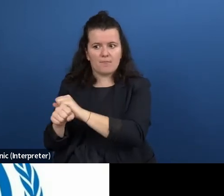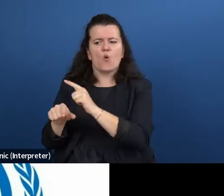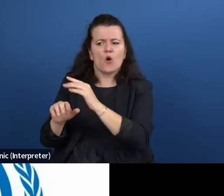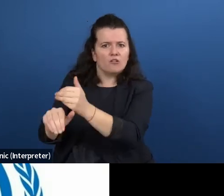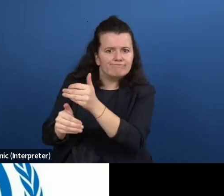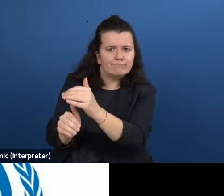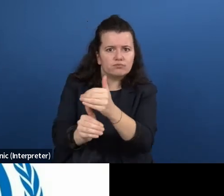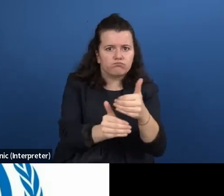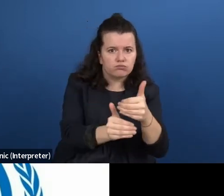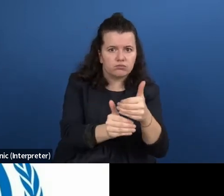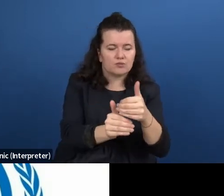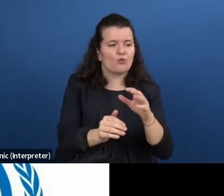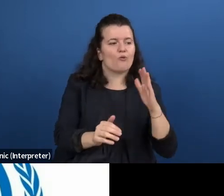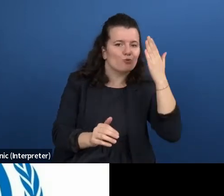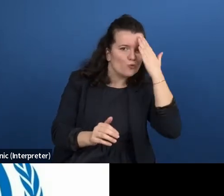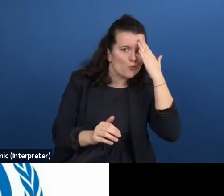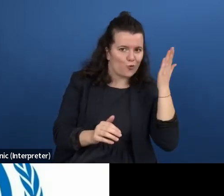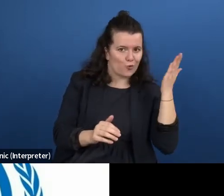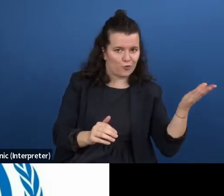and protection including legal aid.